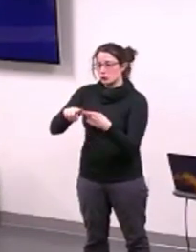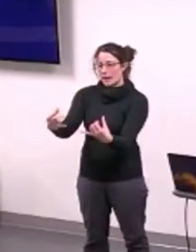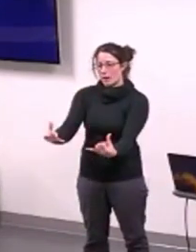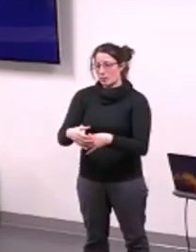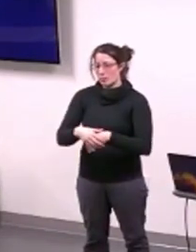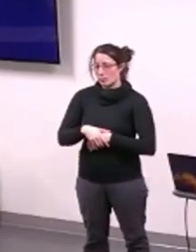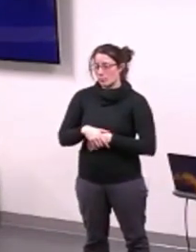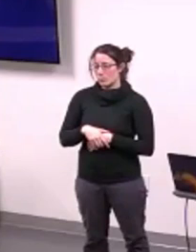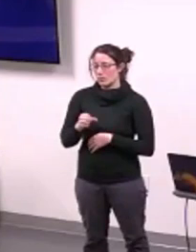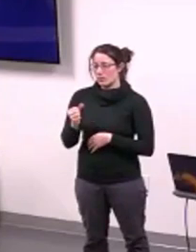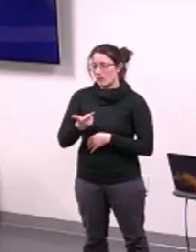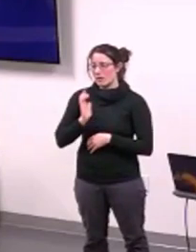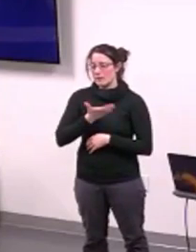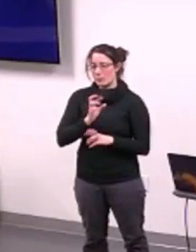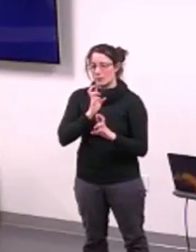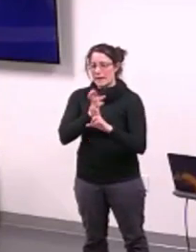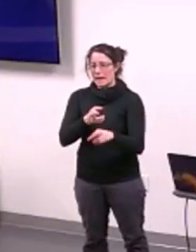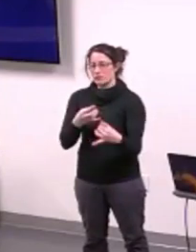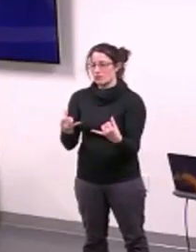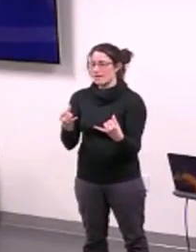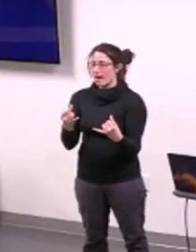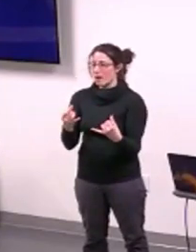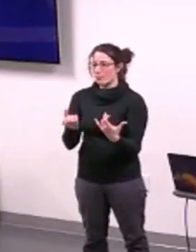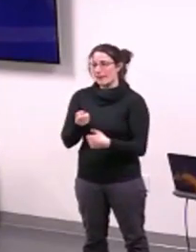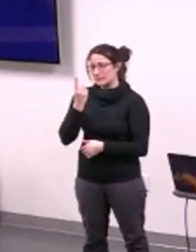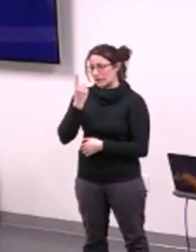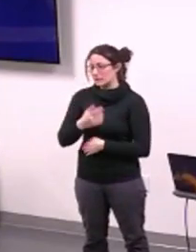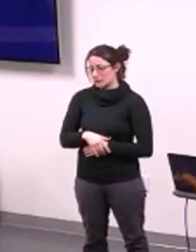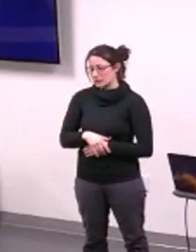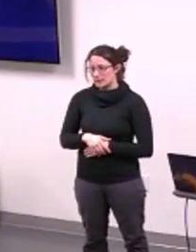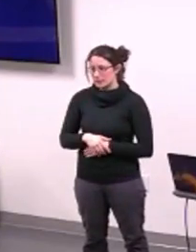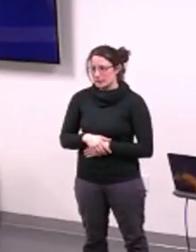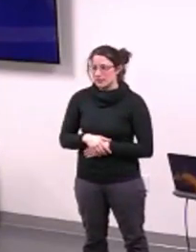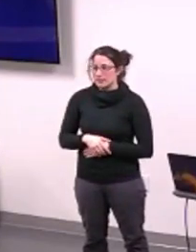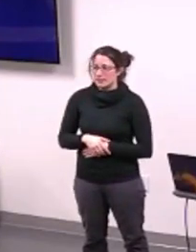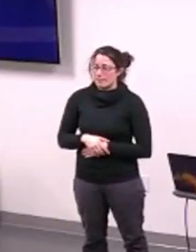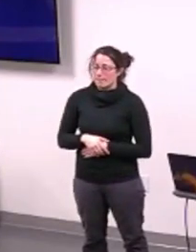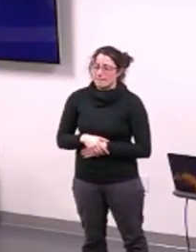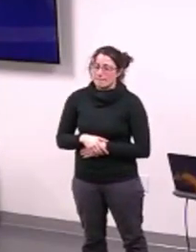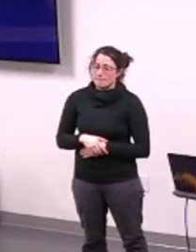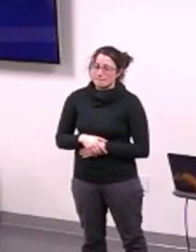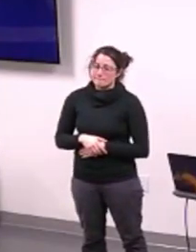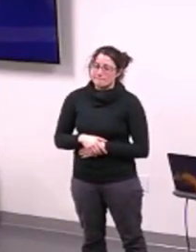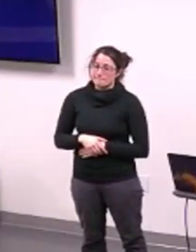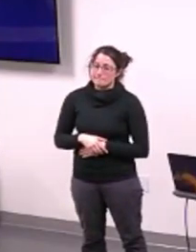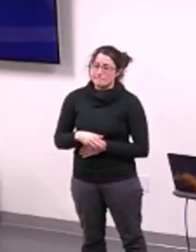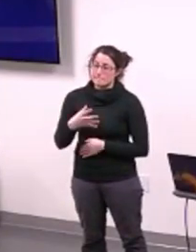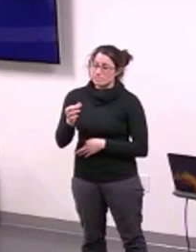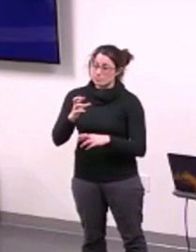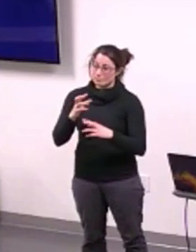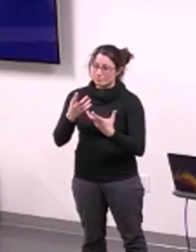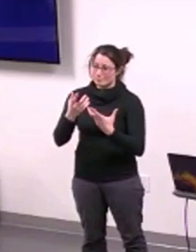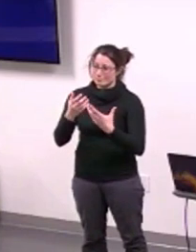All of our reactions at present make perfect sense in responding to these folks.